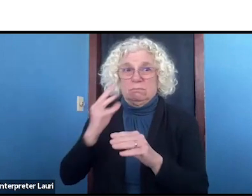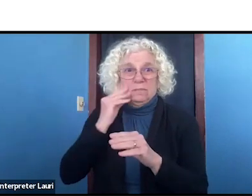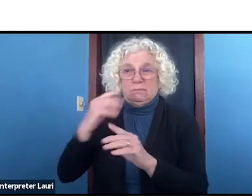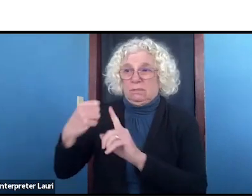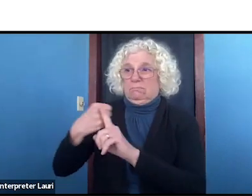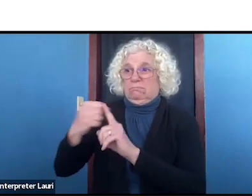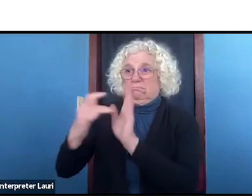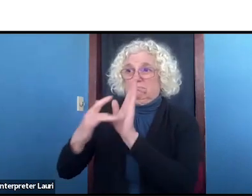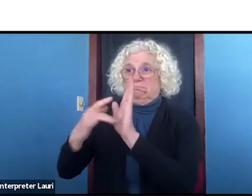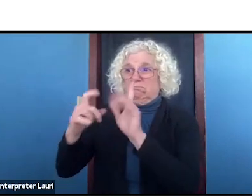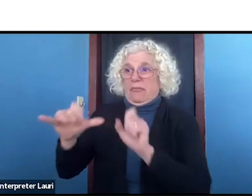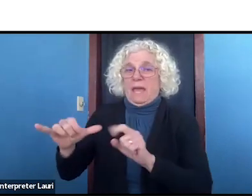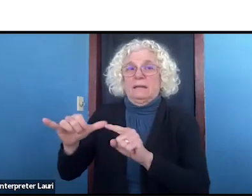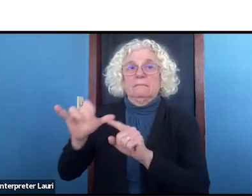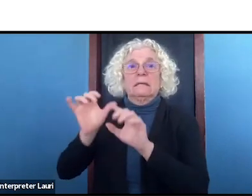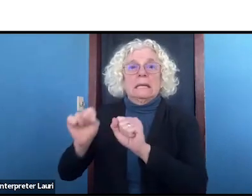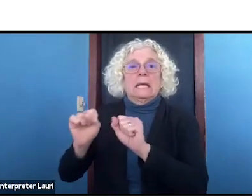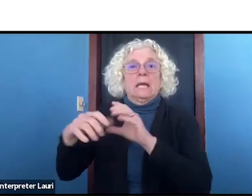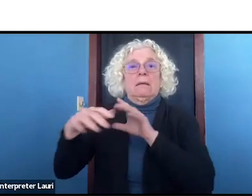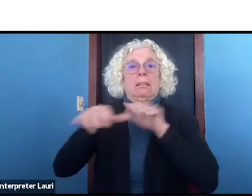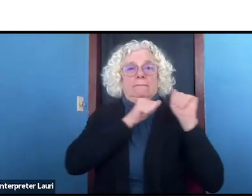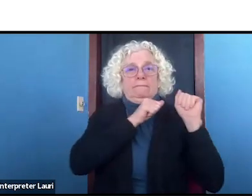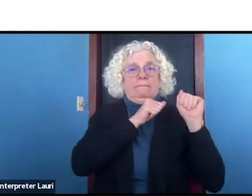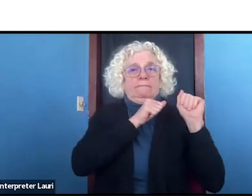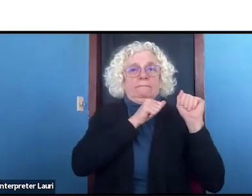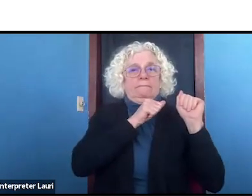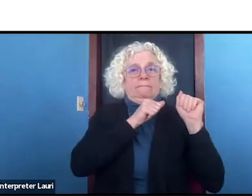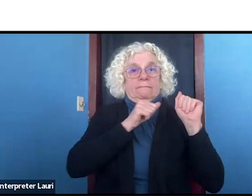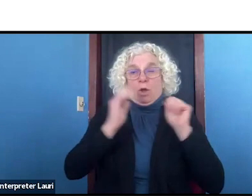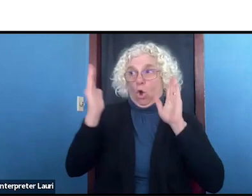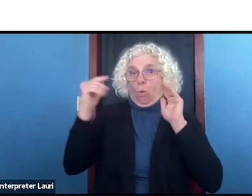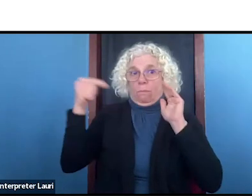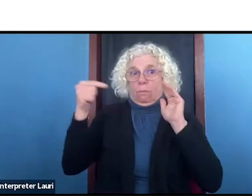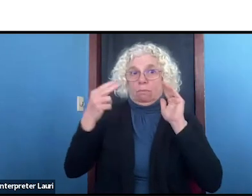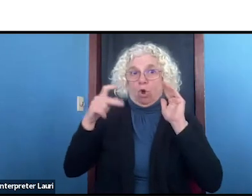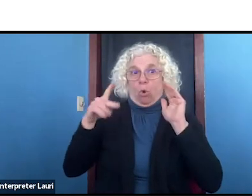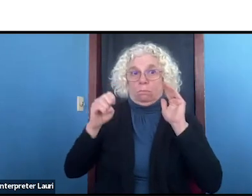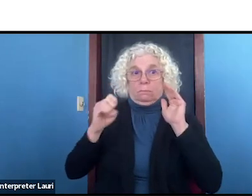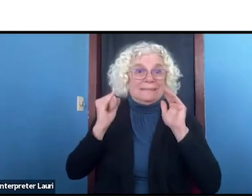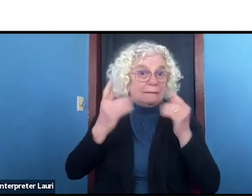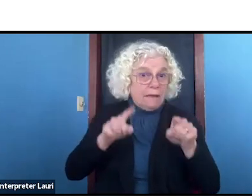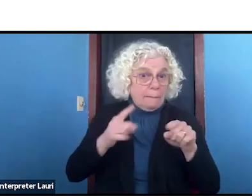The hope, if that's going to happen, please, let's have the next slide.